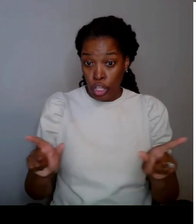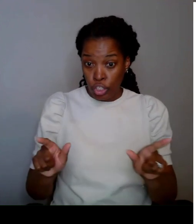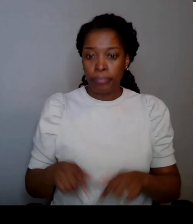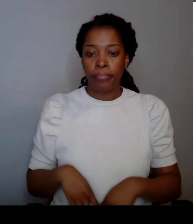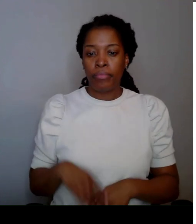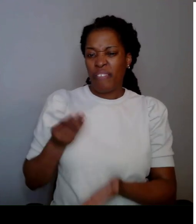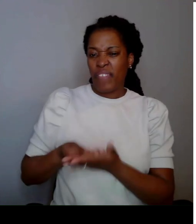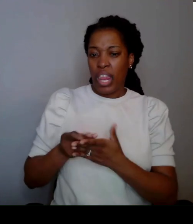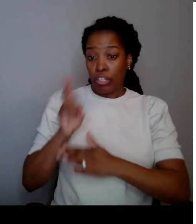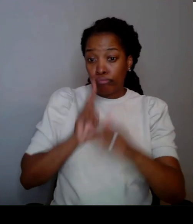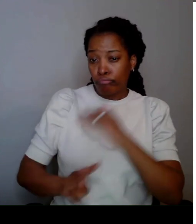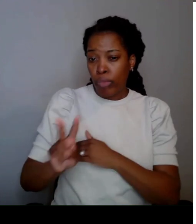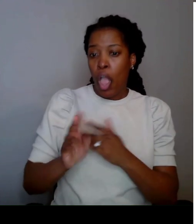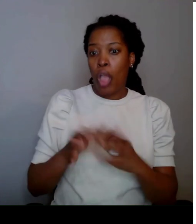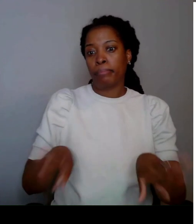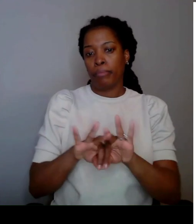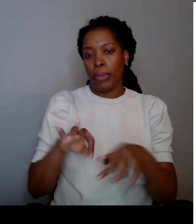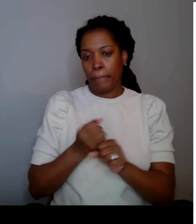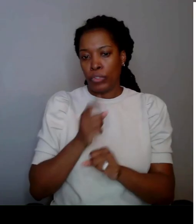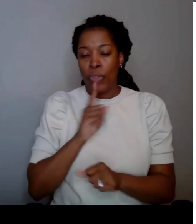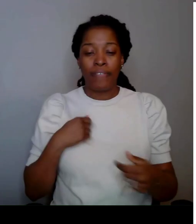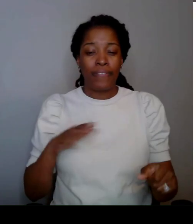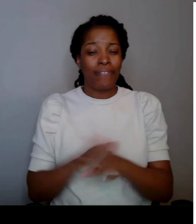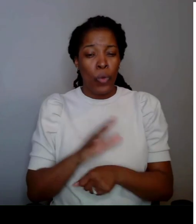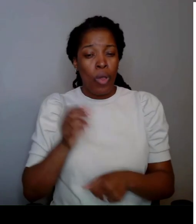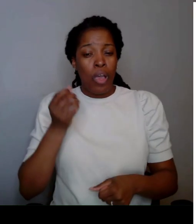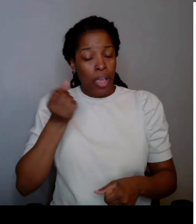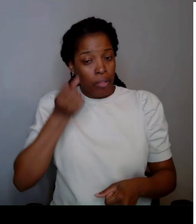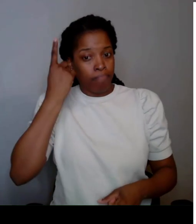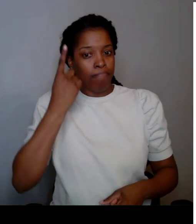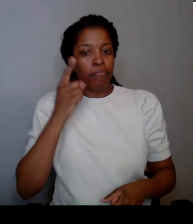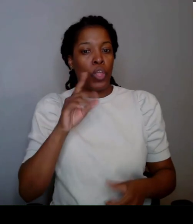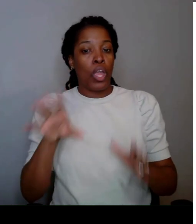Both of these can serve as documentation for other funding and business purposes.